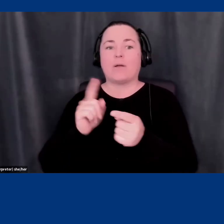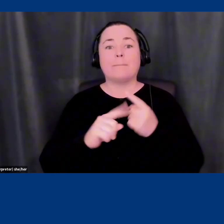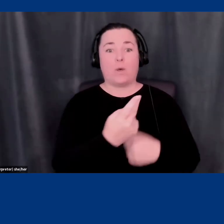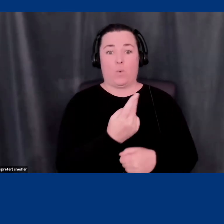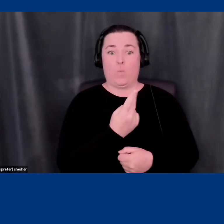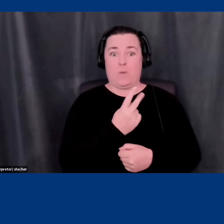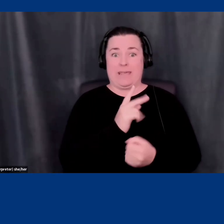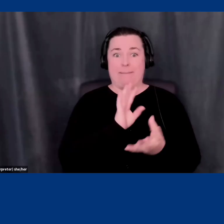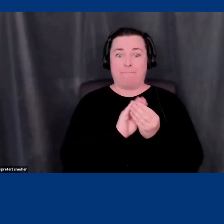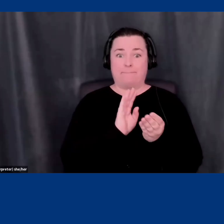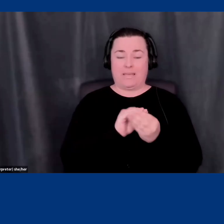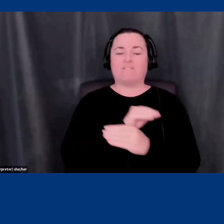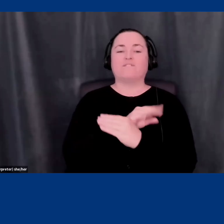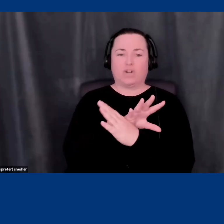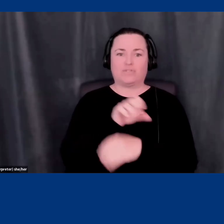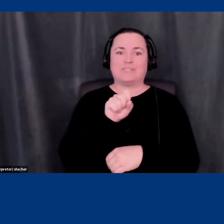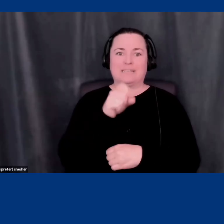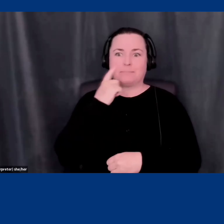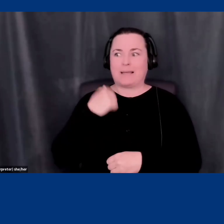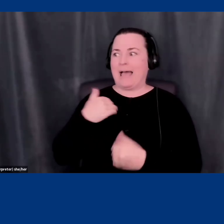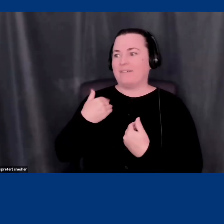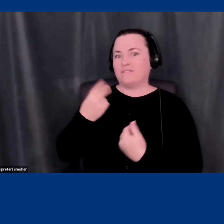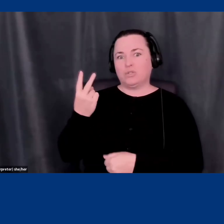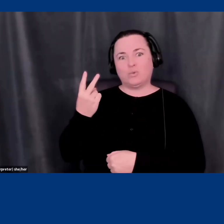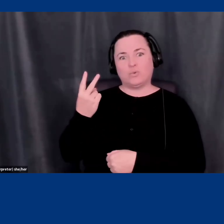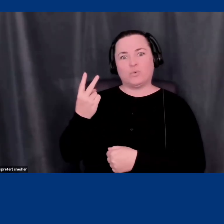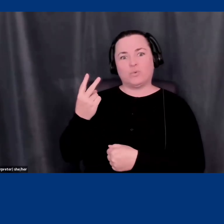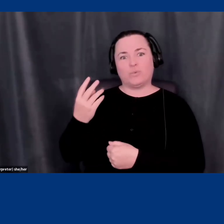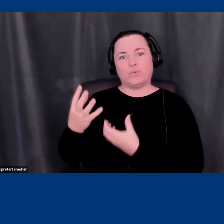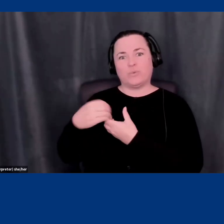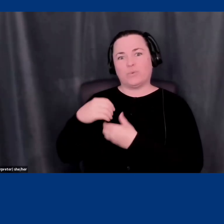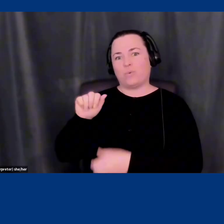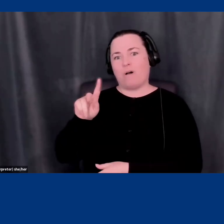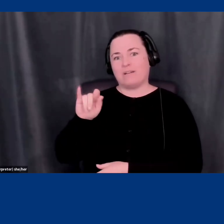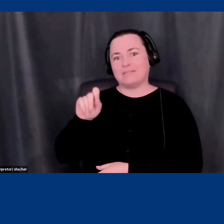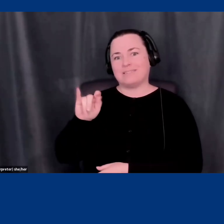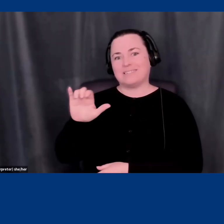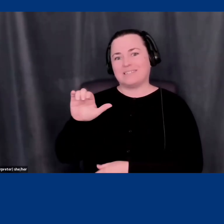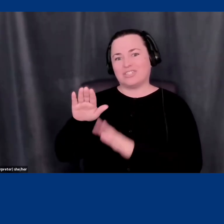two autistic children. And my youngest at the